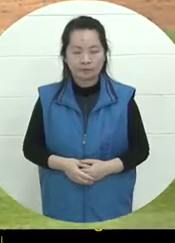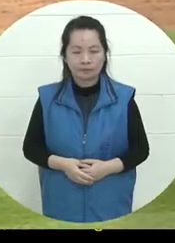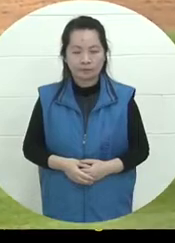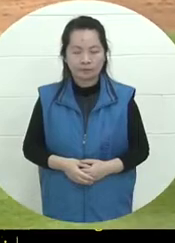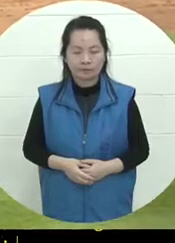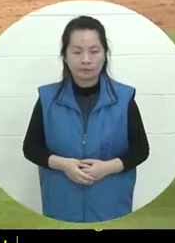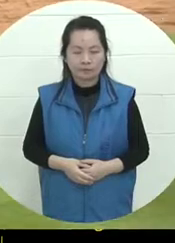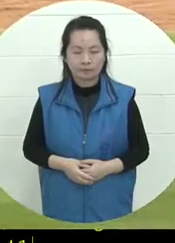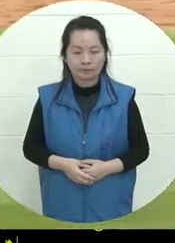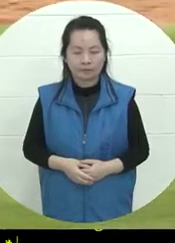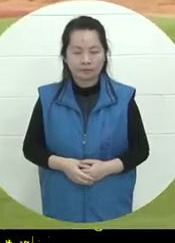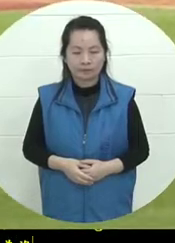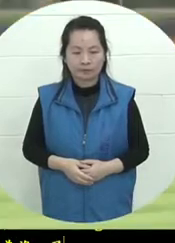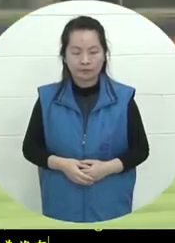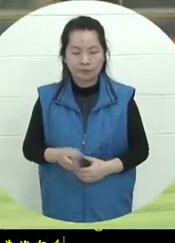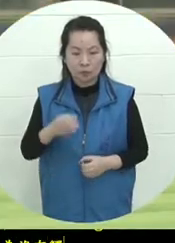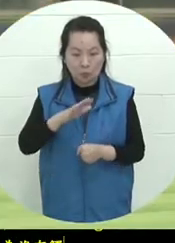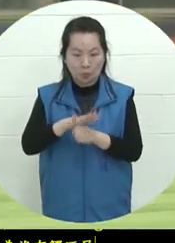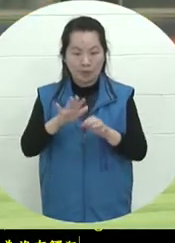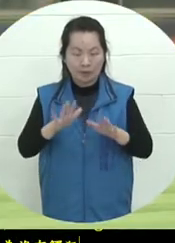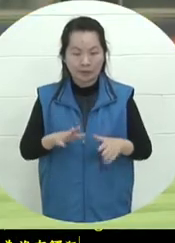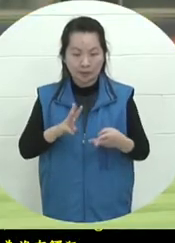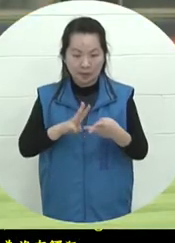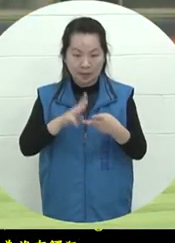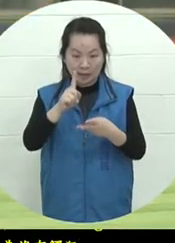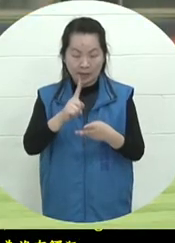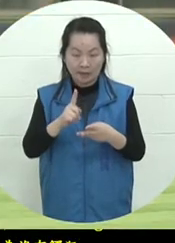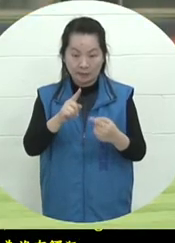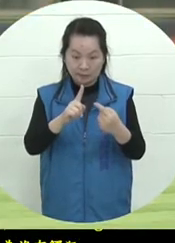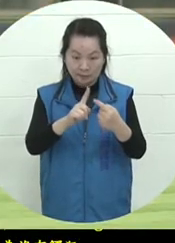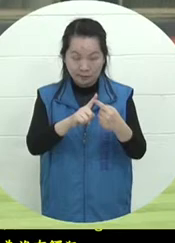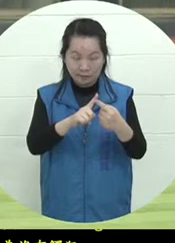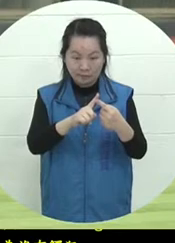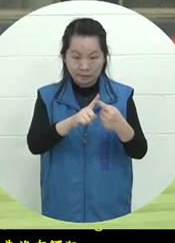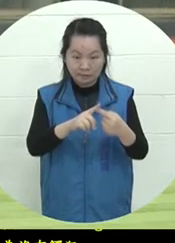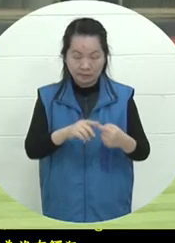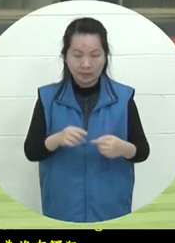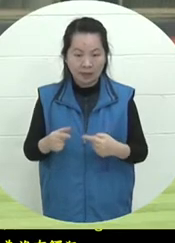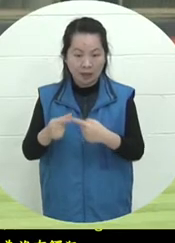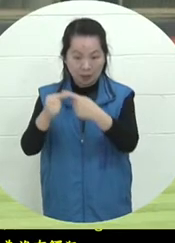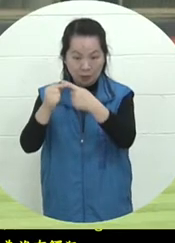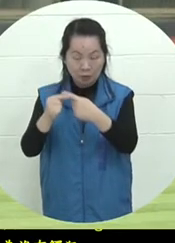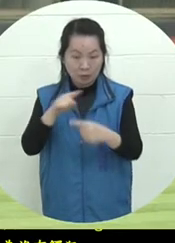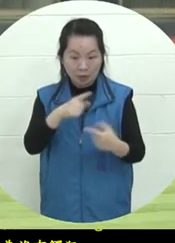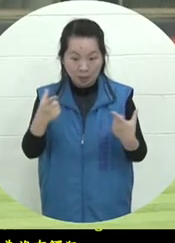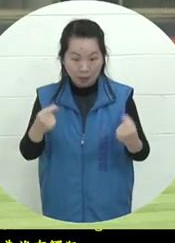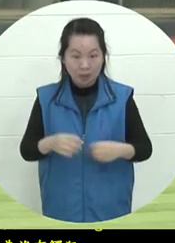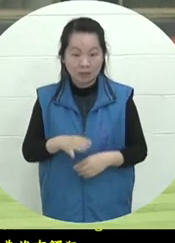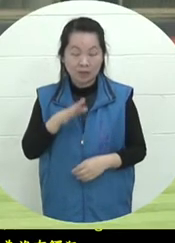was all over the ball tree . Wait and see if the runner on first base is the same as what we saw in the first inning. If he wants to avoid a double play.